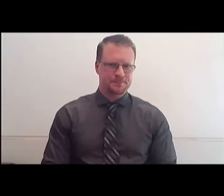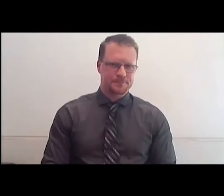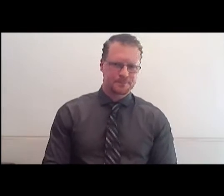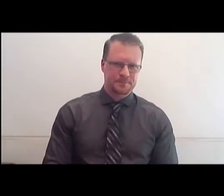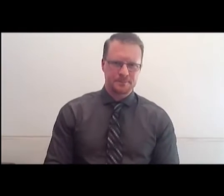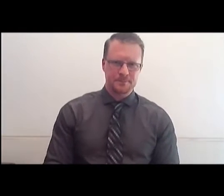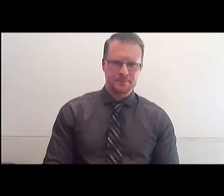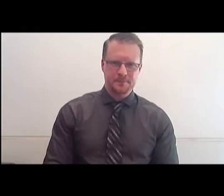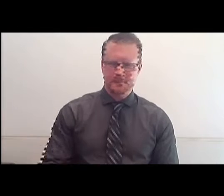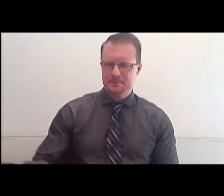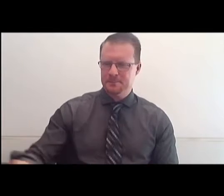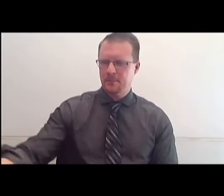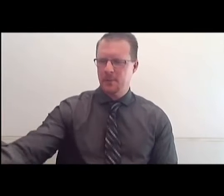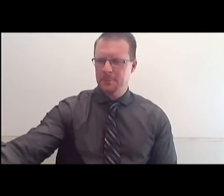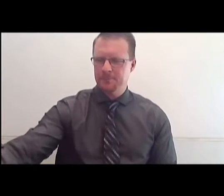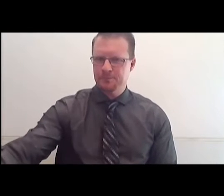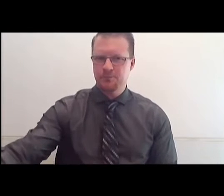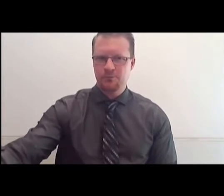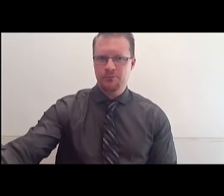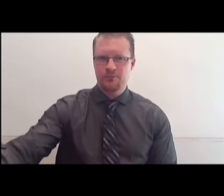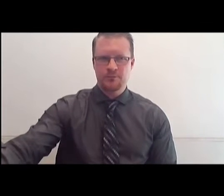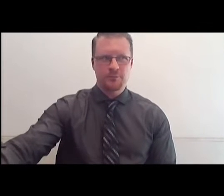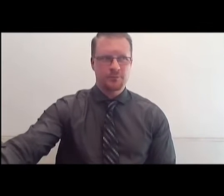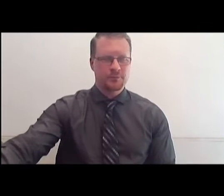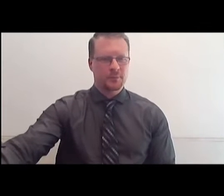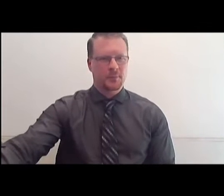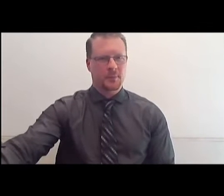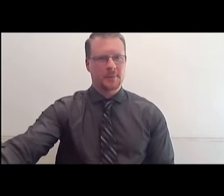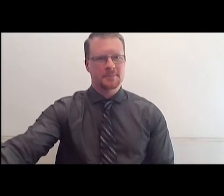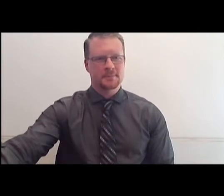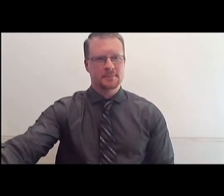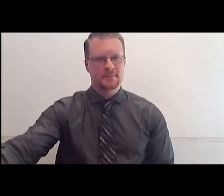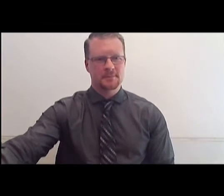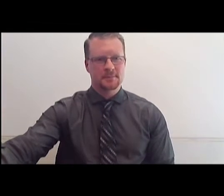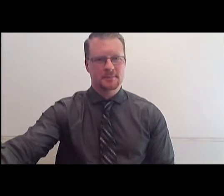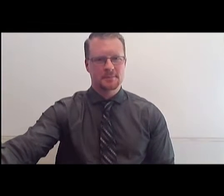And the answer is the final variable content, widely variable content.